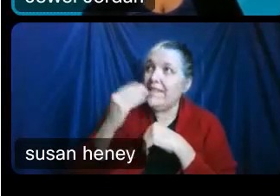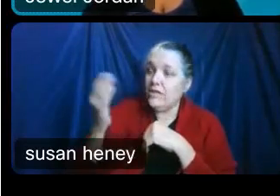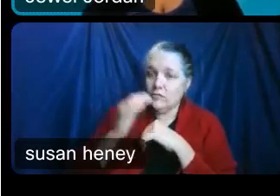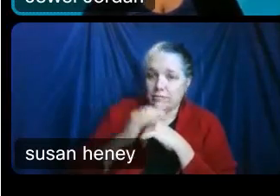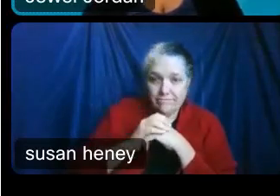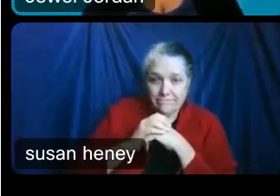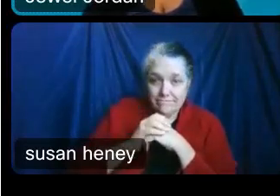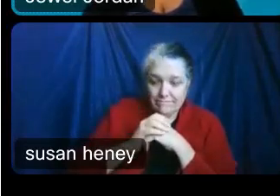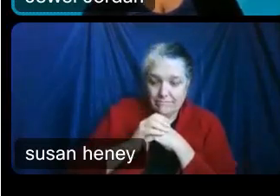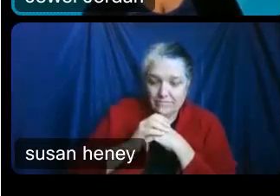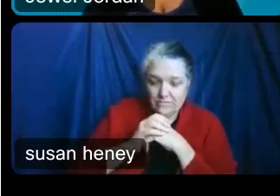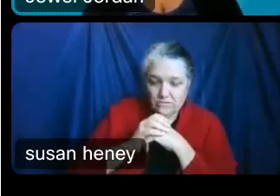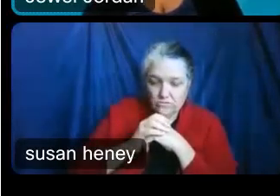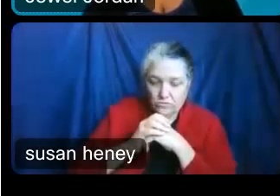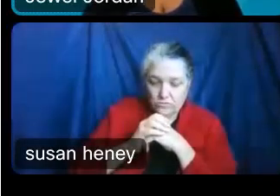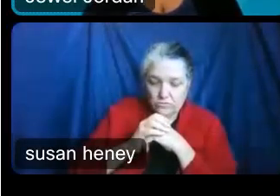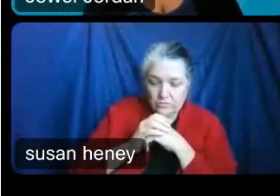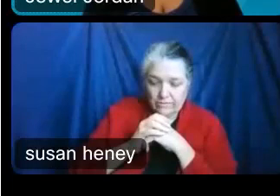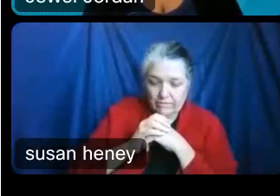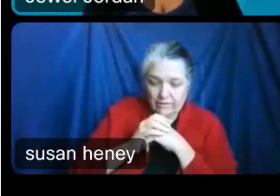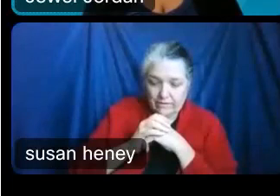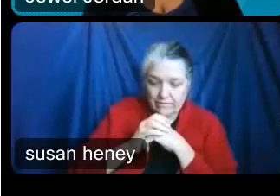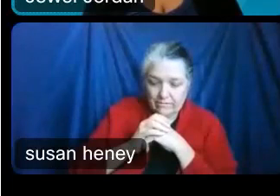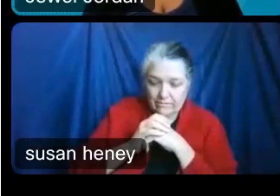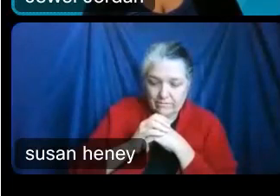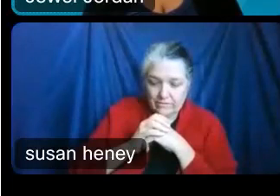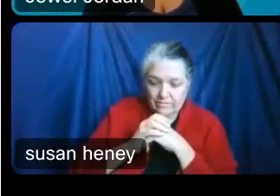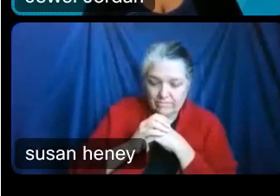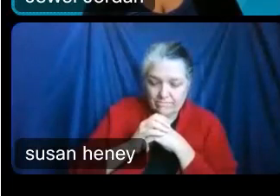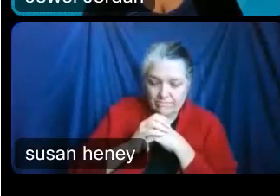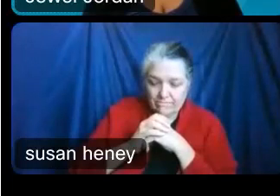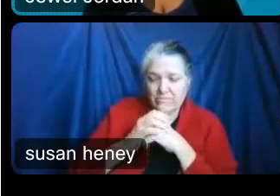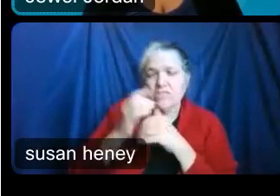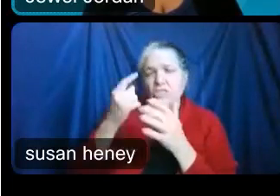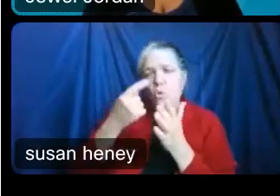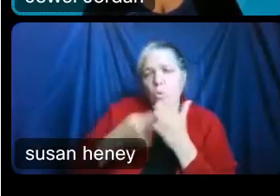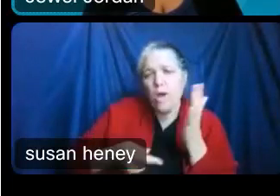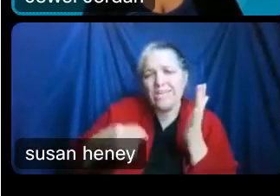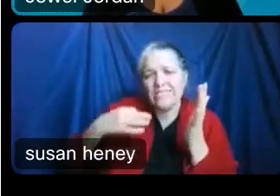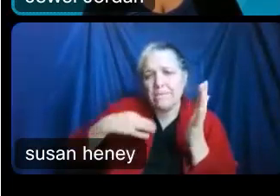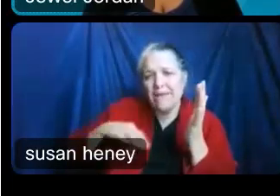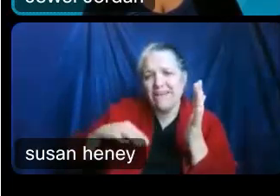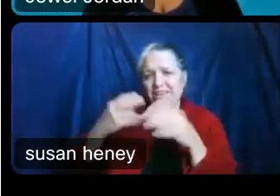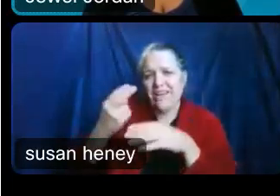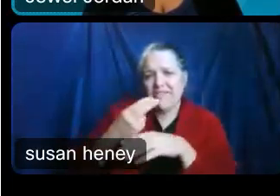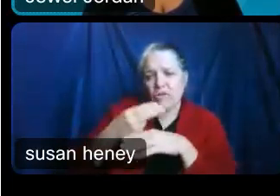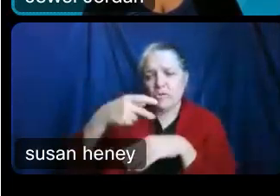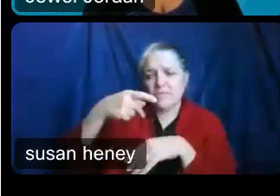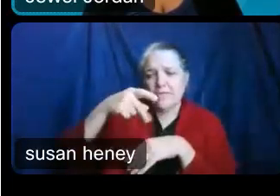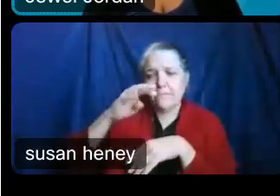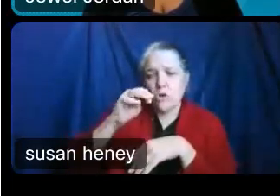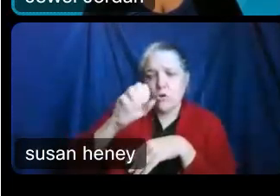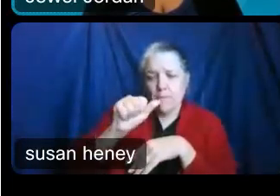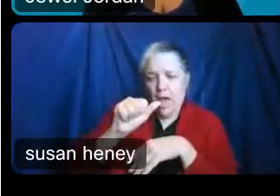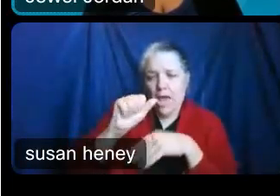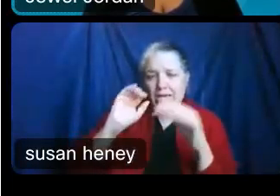I guess -- what is the advantage to using the PUMA data versus just the regular, like